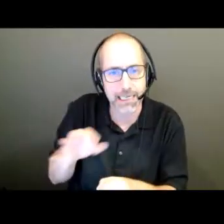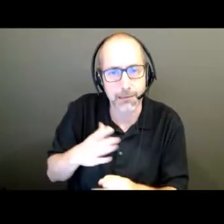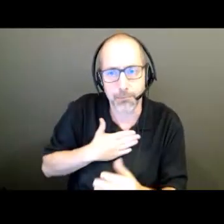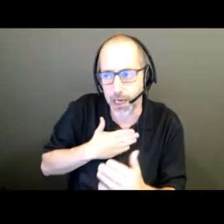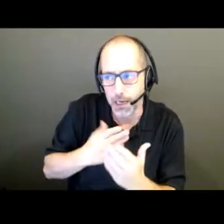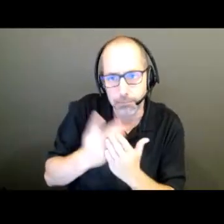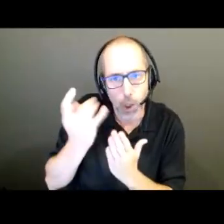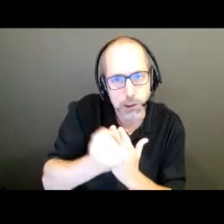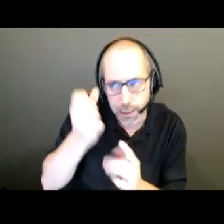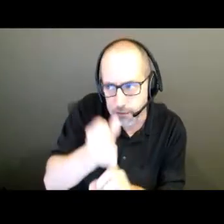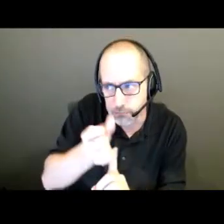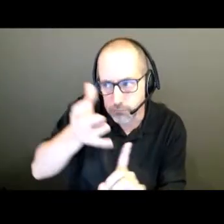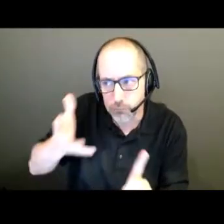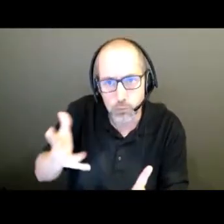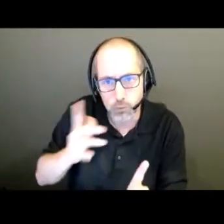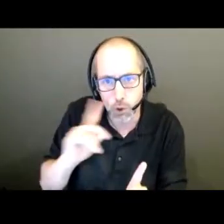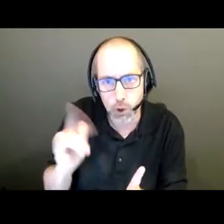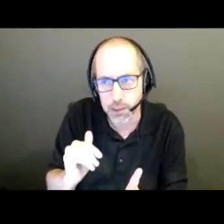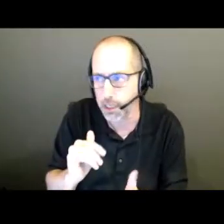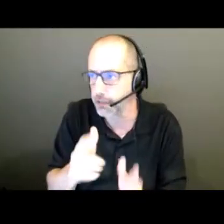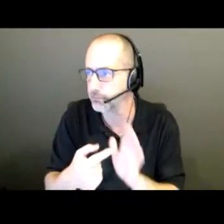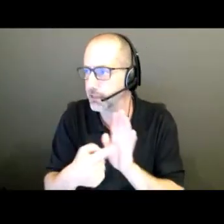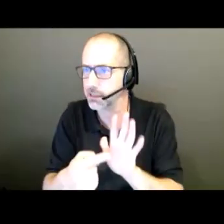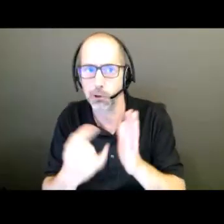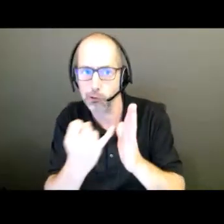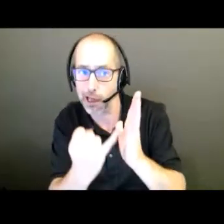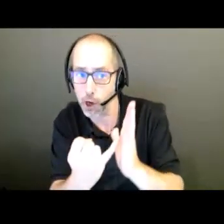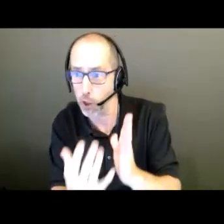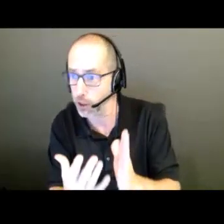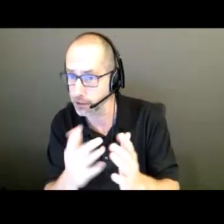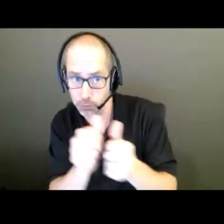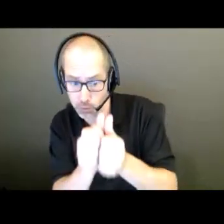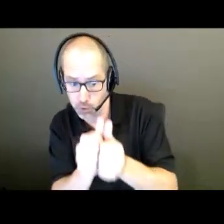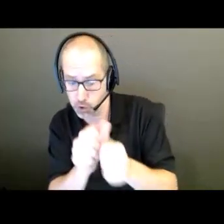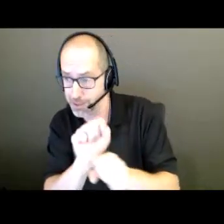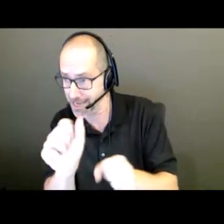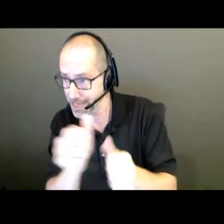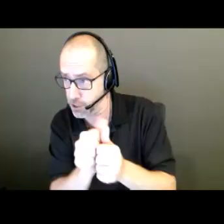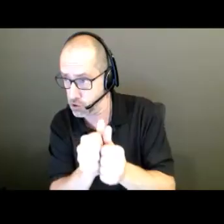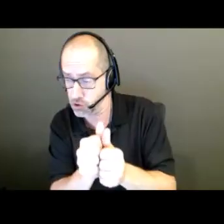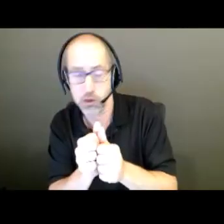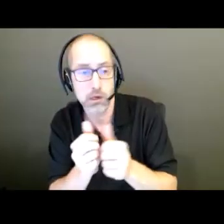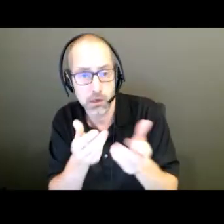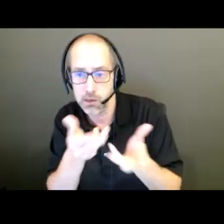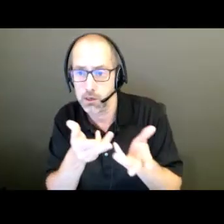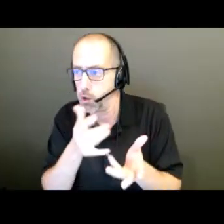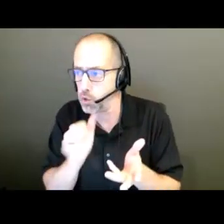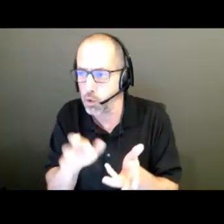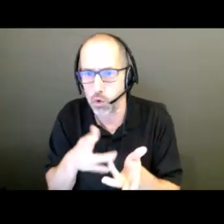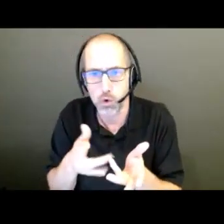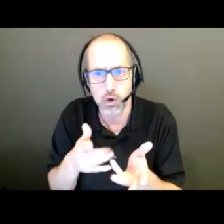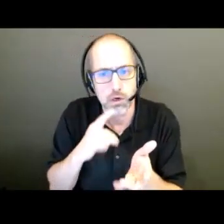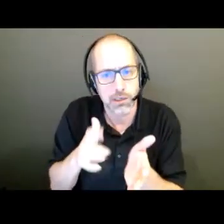for example, the artists you're working with, or specific needs related to the proposed activities.